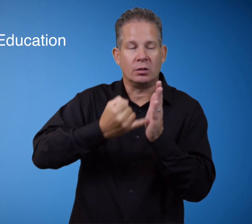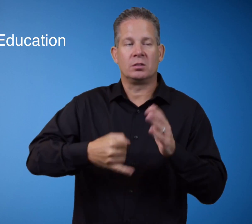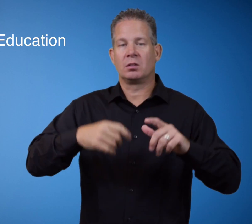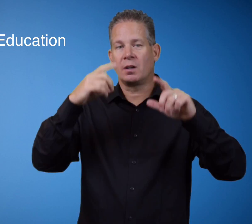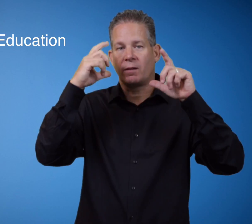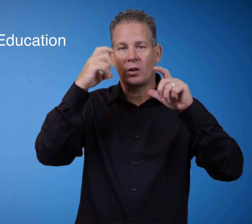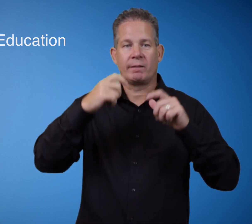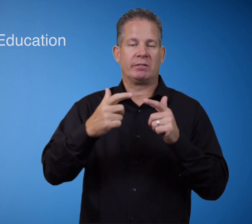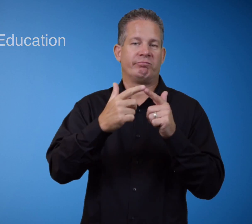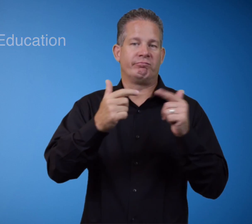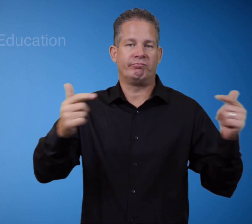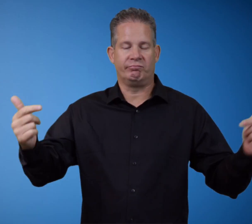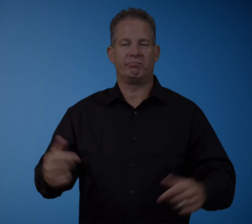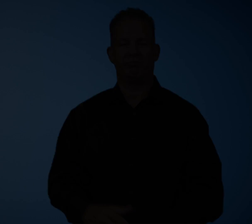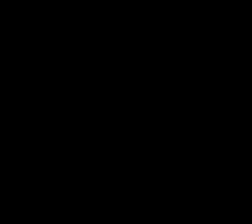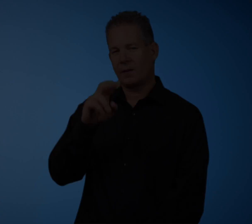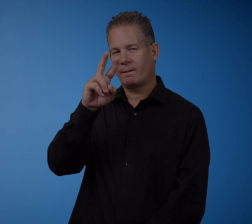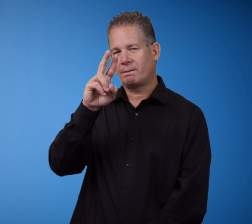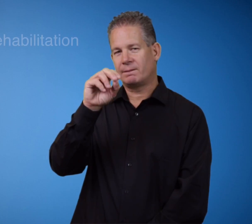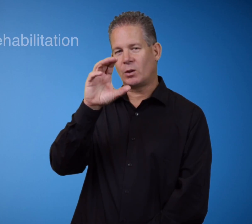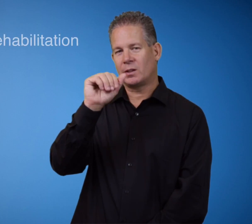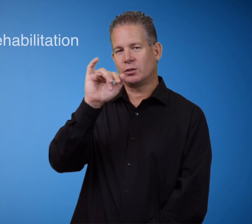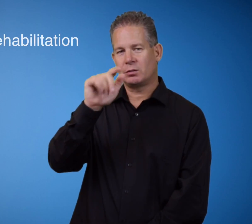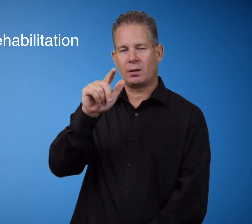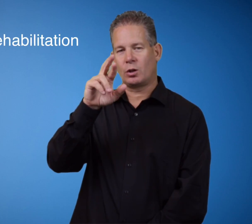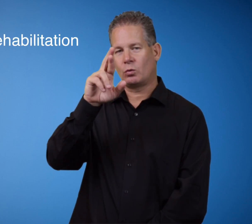Or you could do culinary art, photography or a variety of other areas.